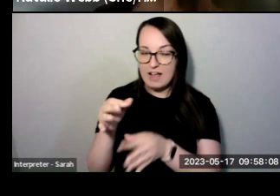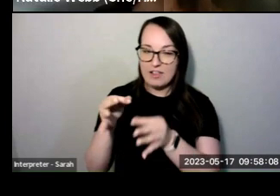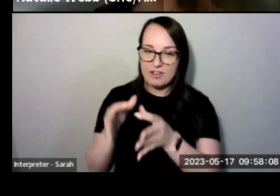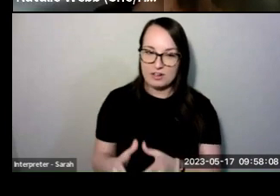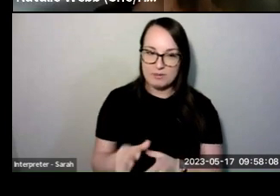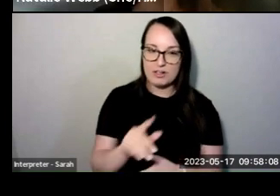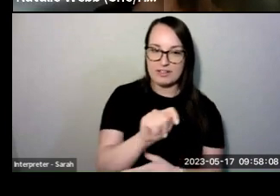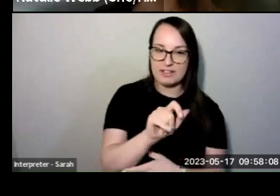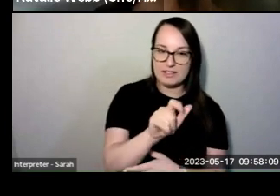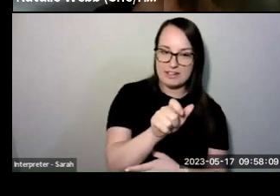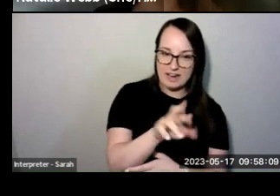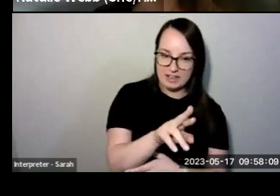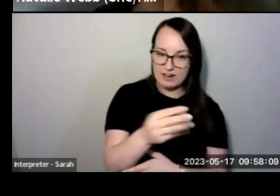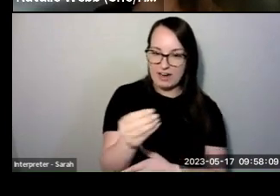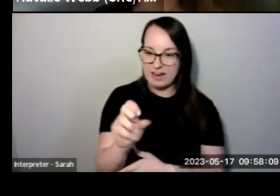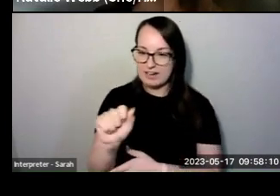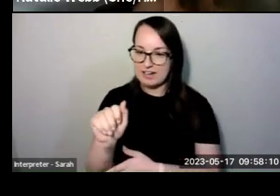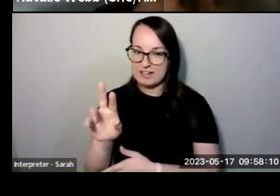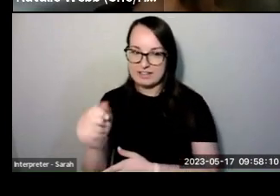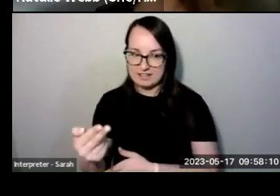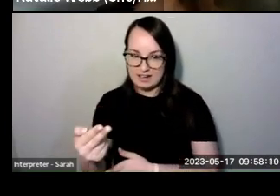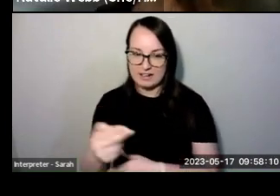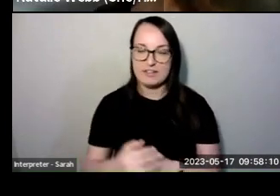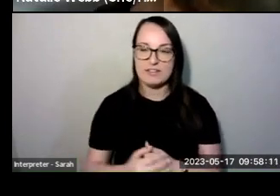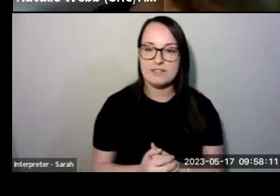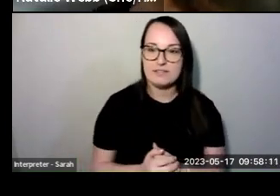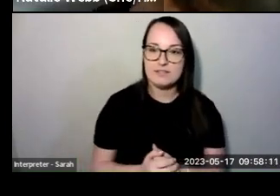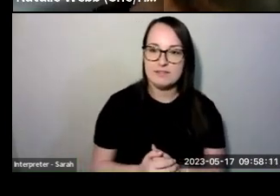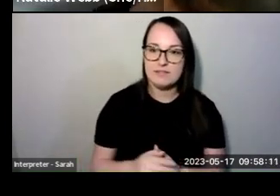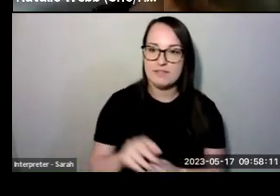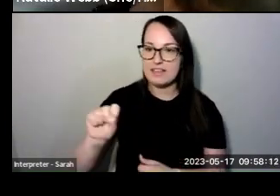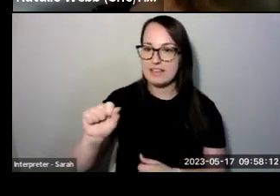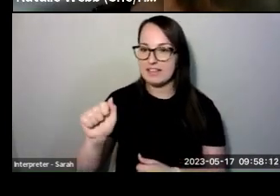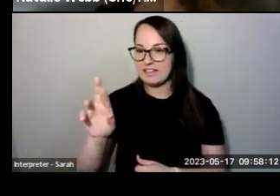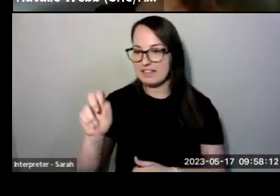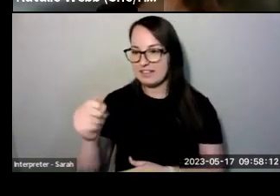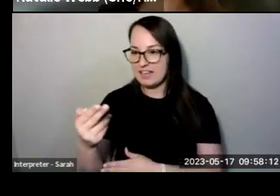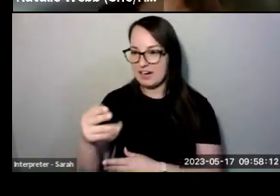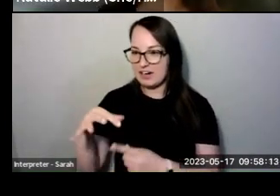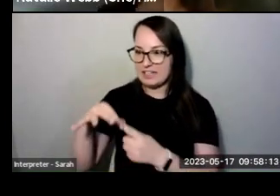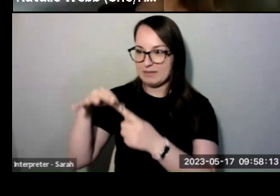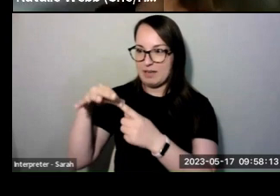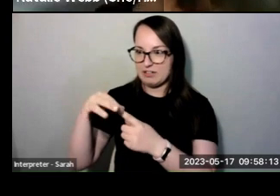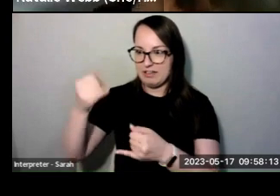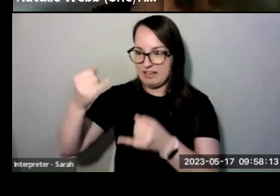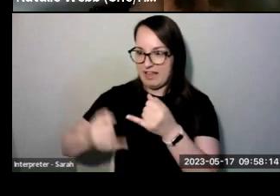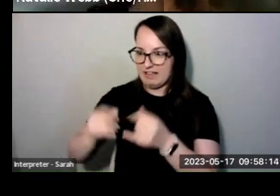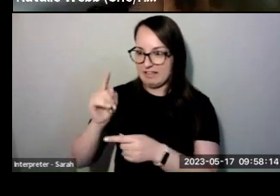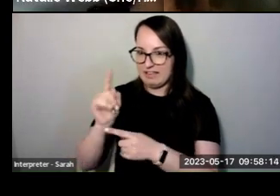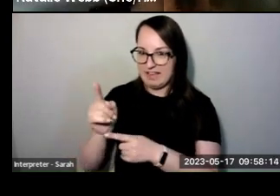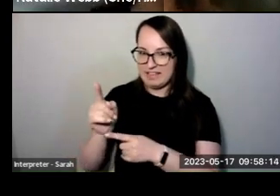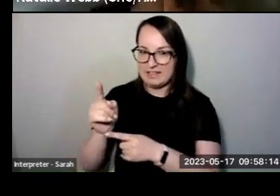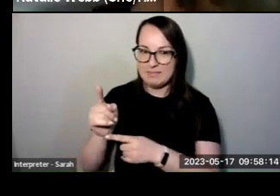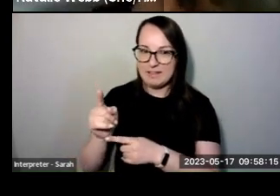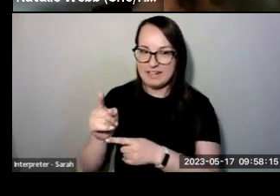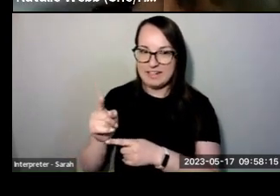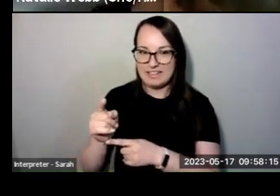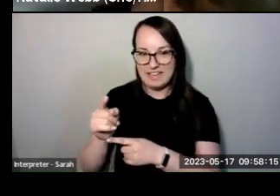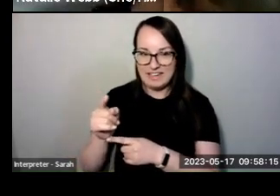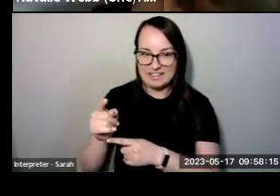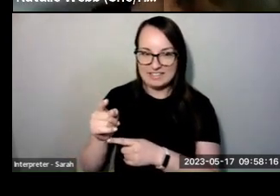Judith, Marena and Magan, our ASL interpreters, Tyler and Sarah. Sarah especially, that last-minute